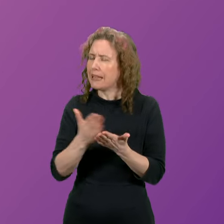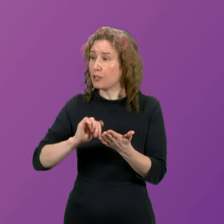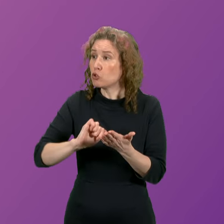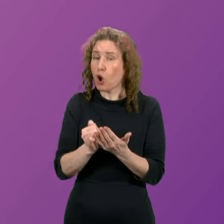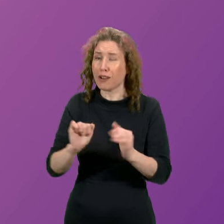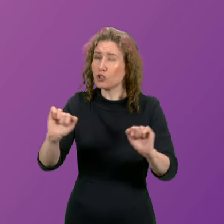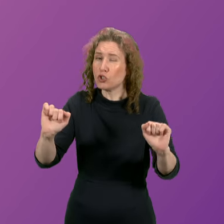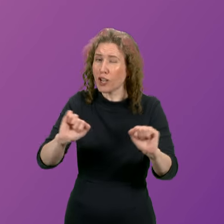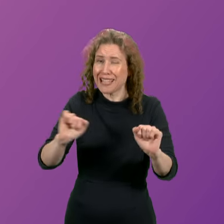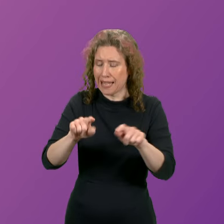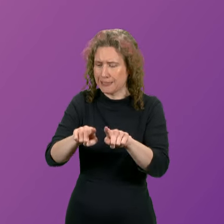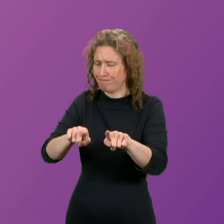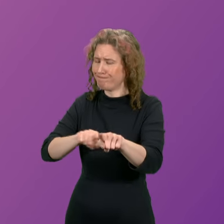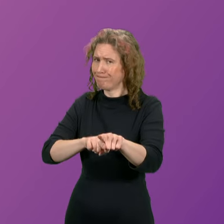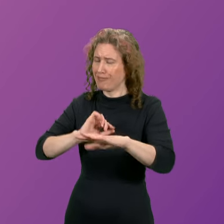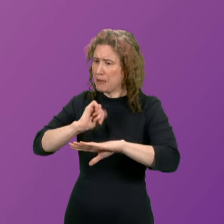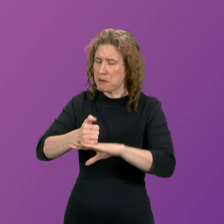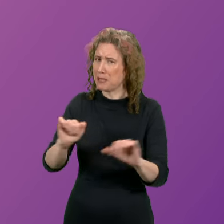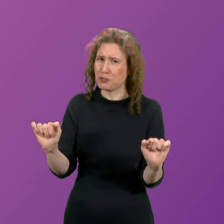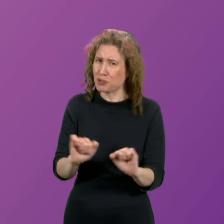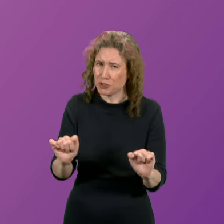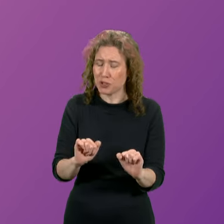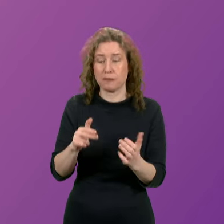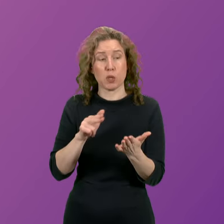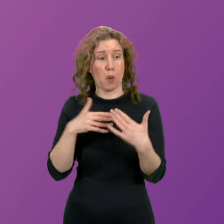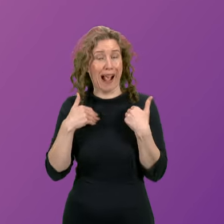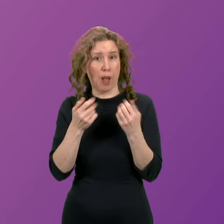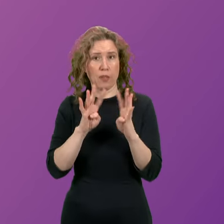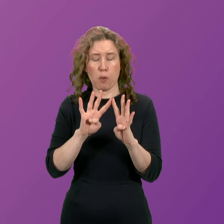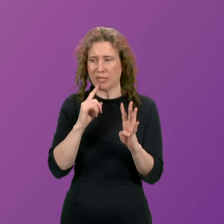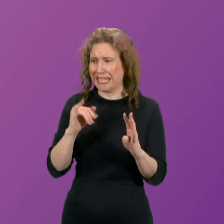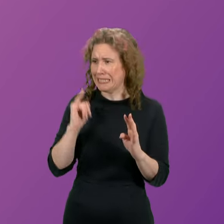been on the back foot with implementation, with health boards having indicated that funding is a